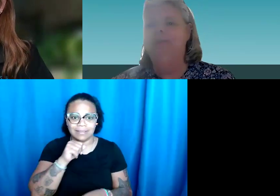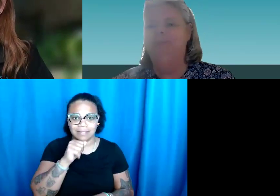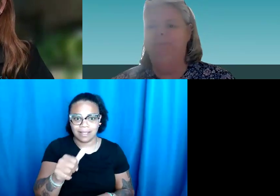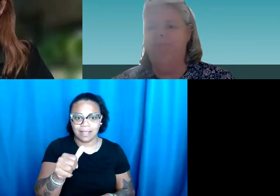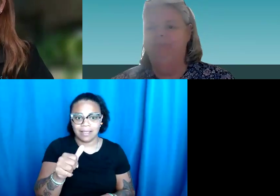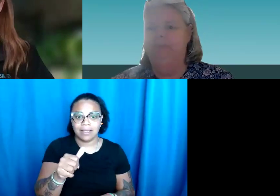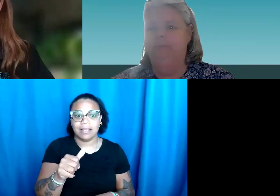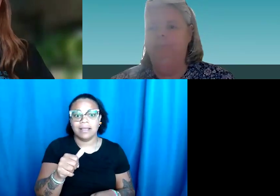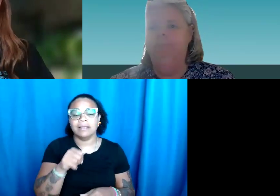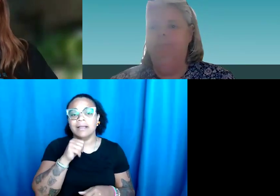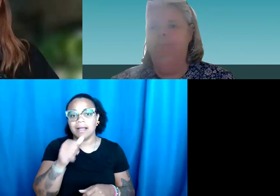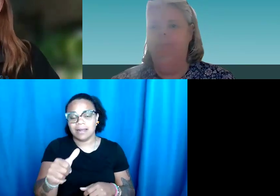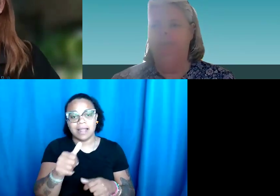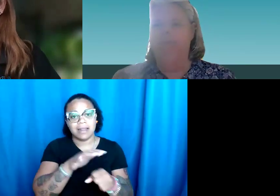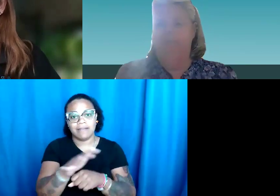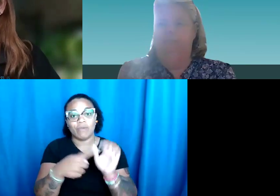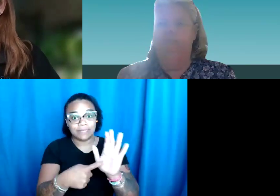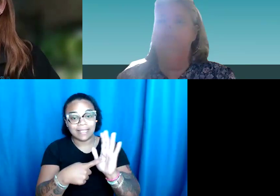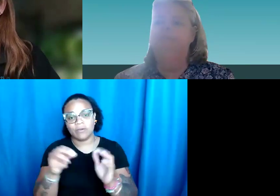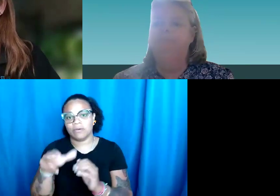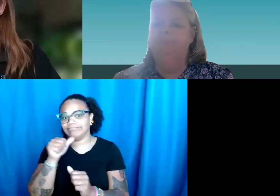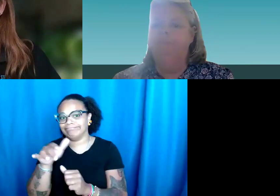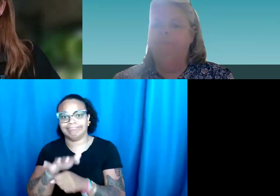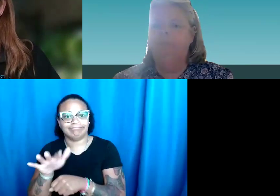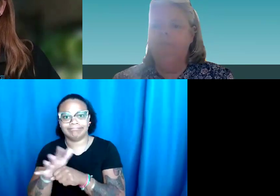It is a good question.